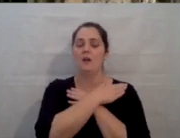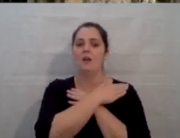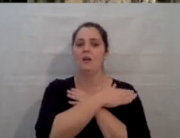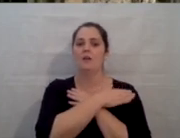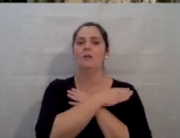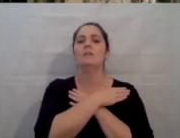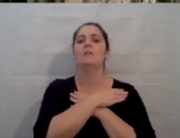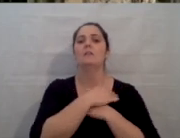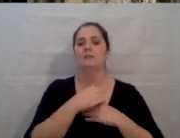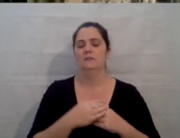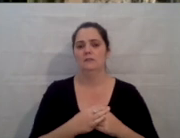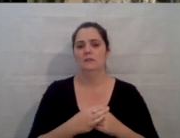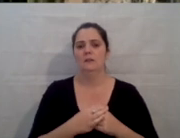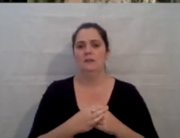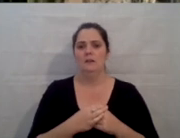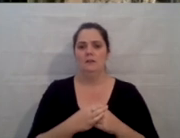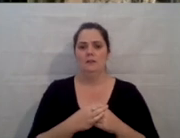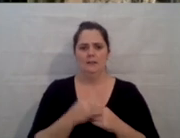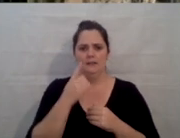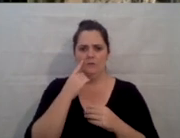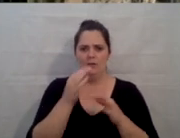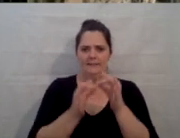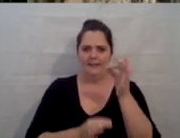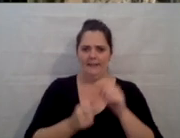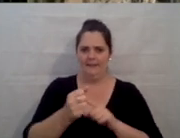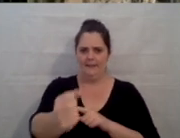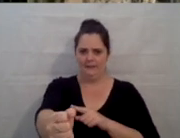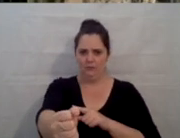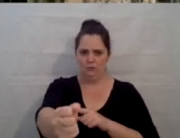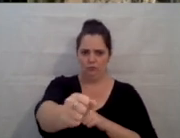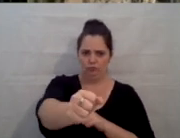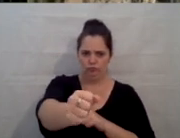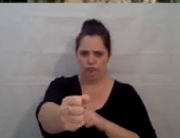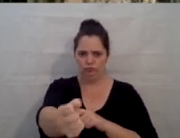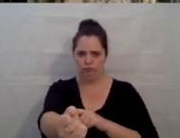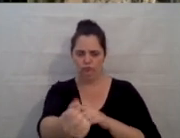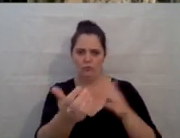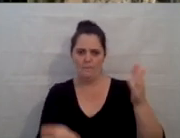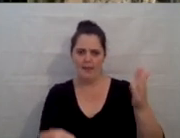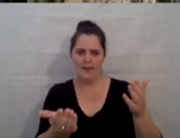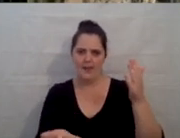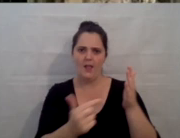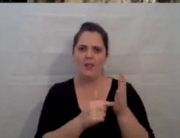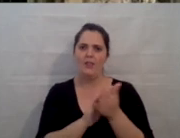So I'm going to sight it with my arm stretched bang from shoulder to elbow, compare that to his thigh – it goes